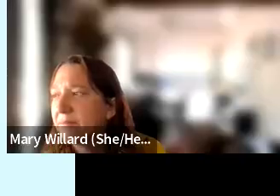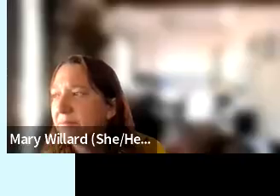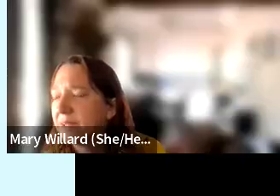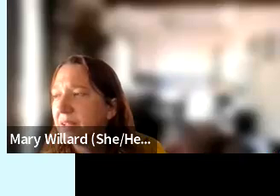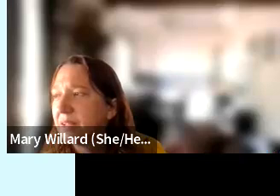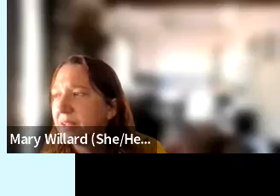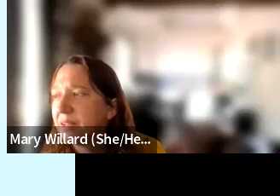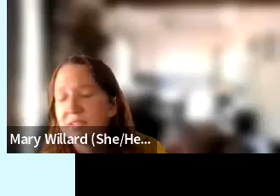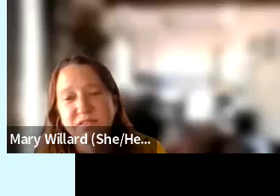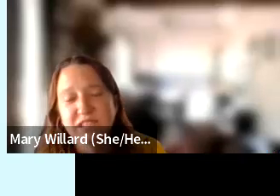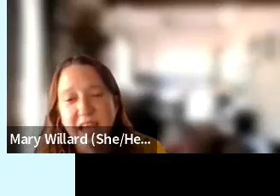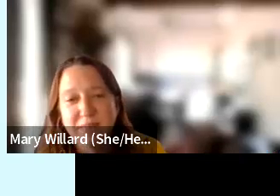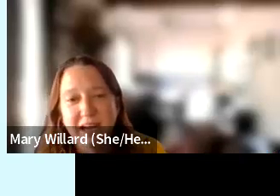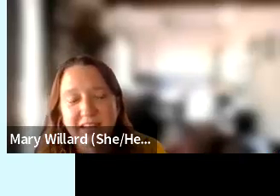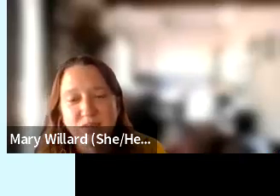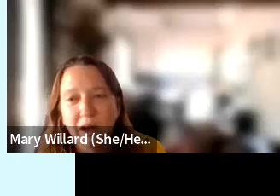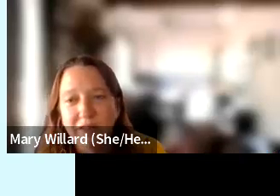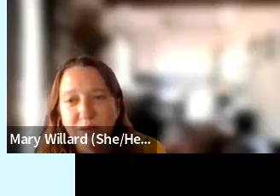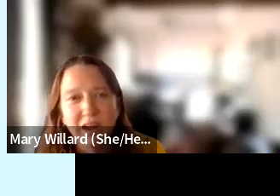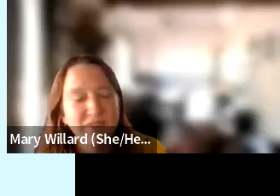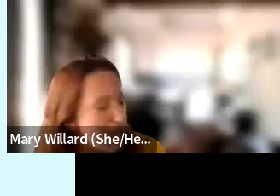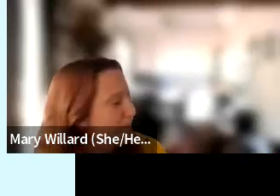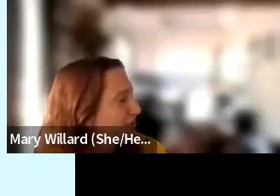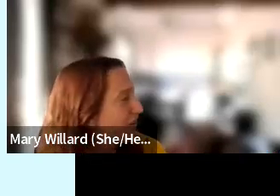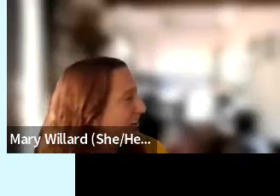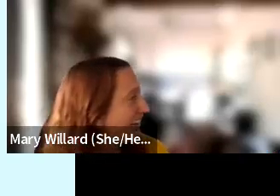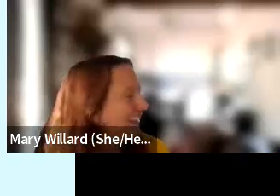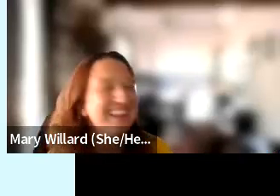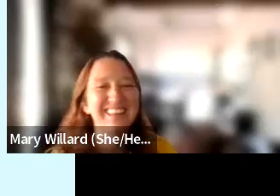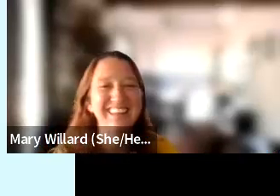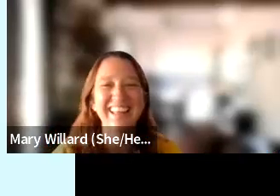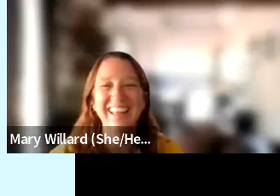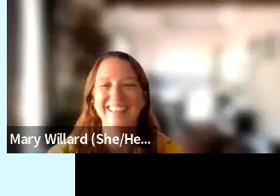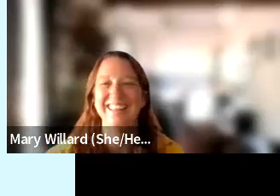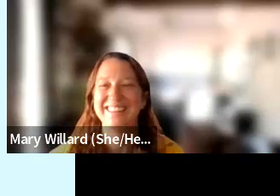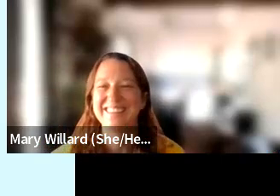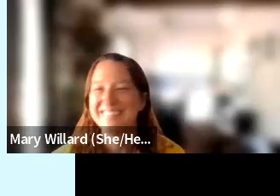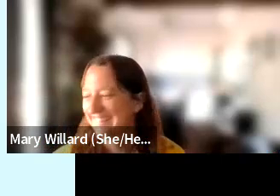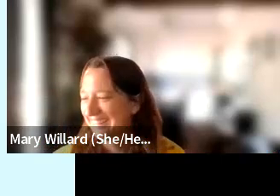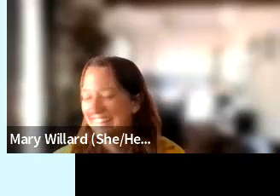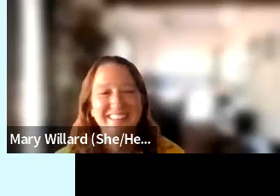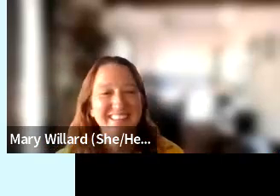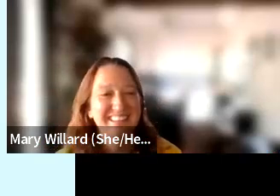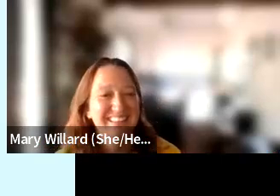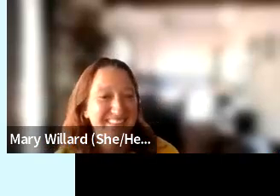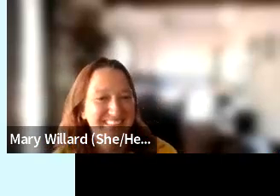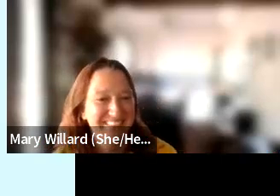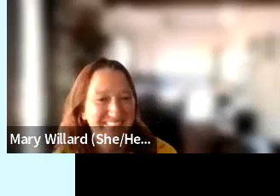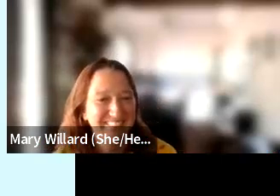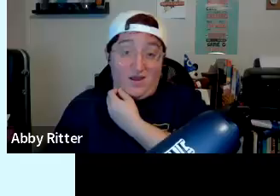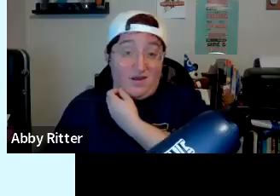are and more importantly, where we are going.